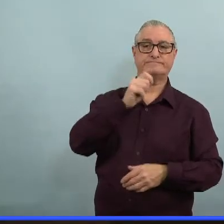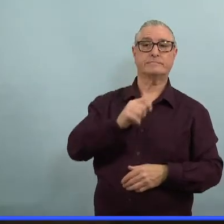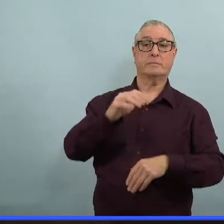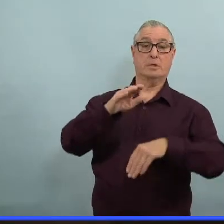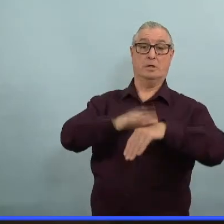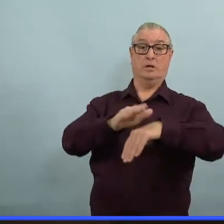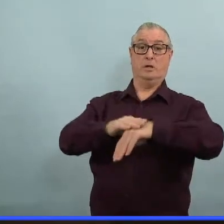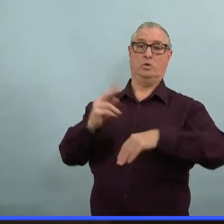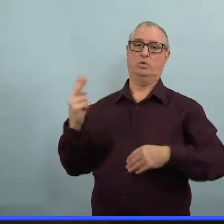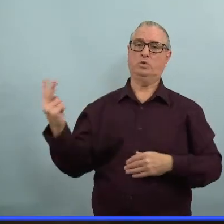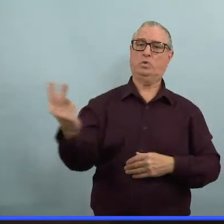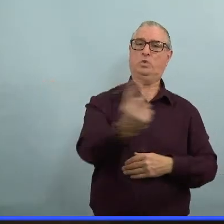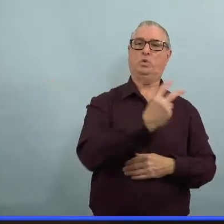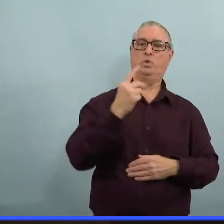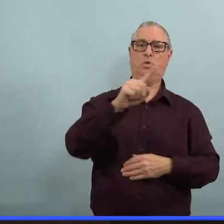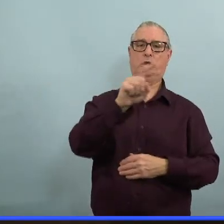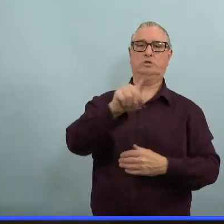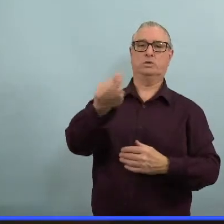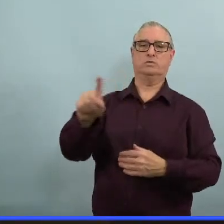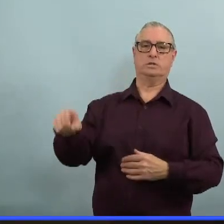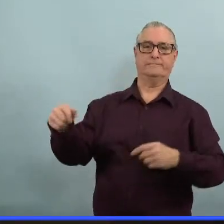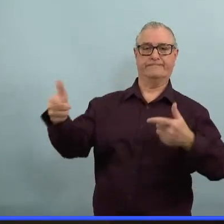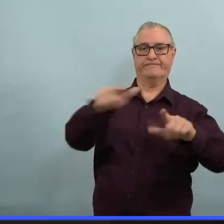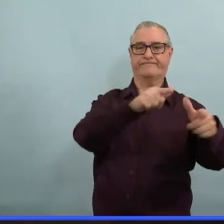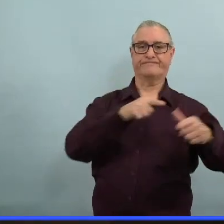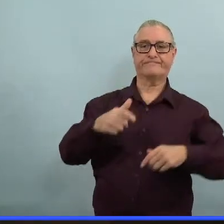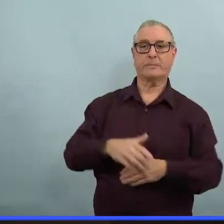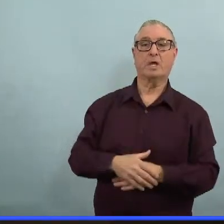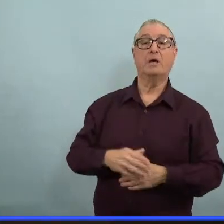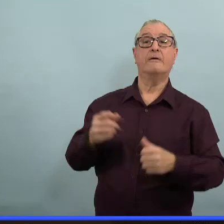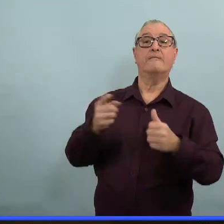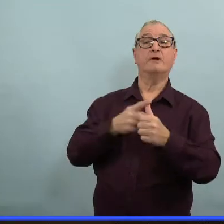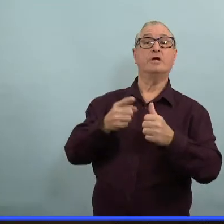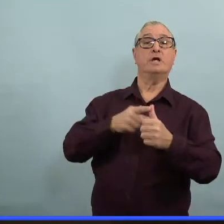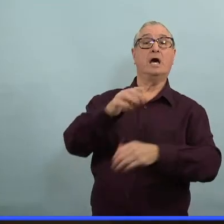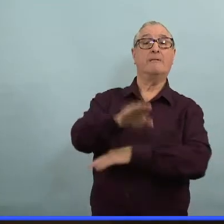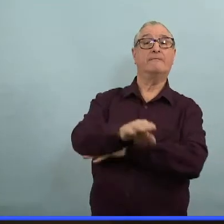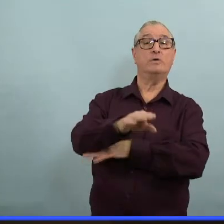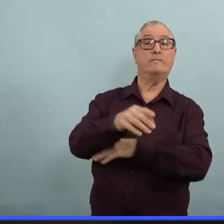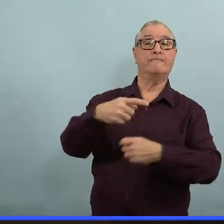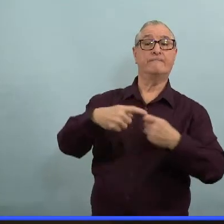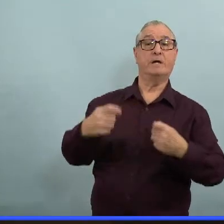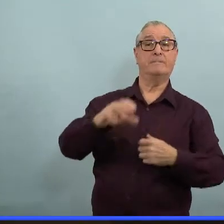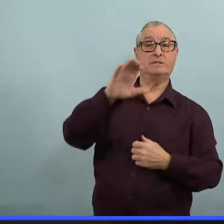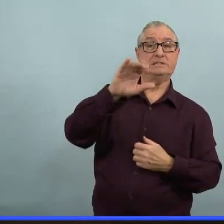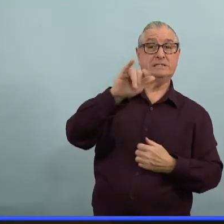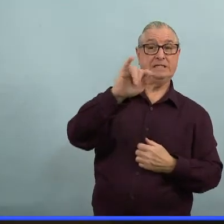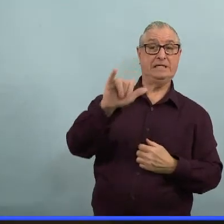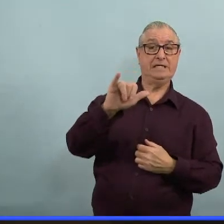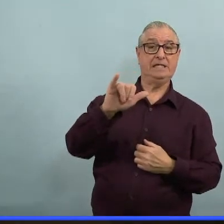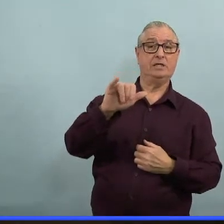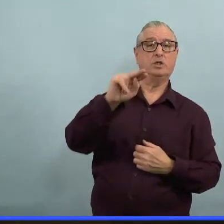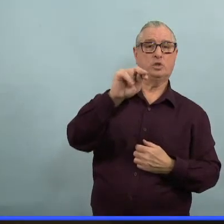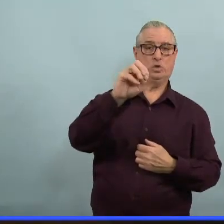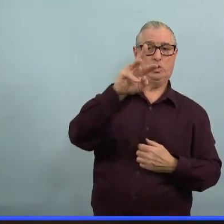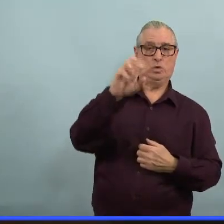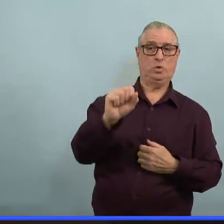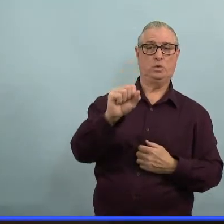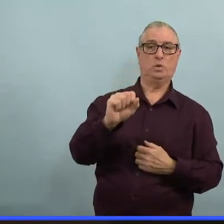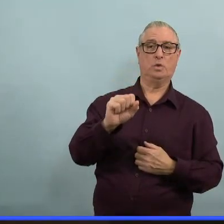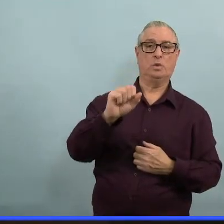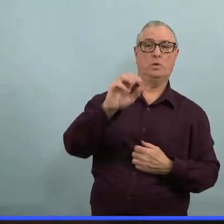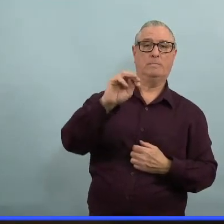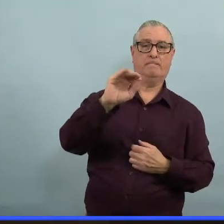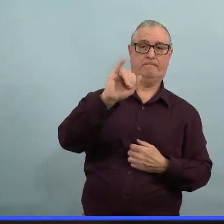follow-up question up first this afternoon from city news mike uh good afternoon mike